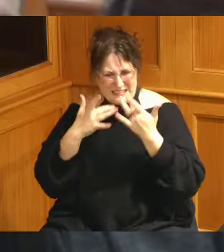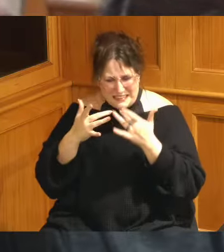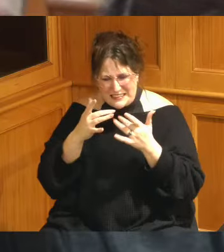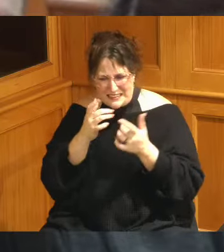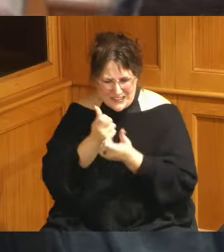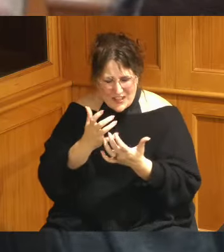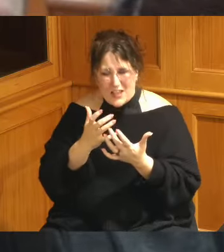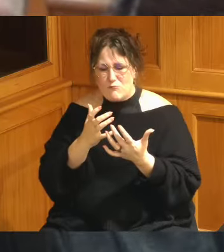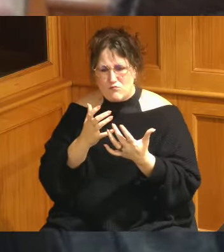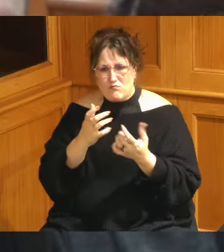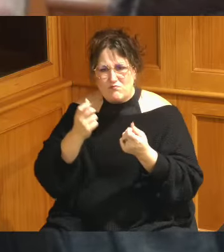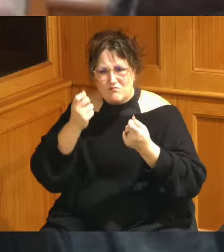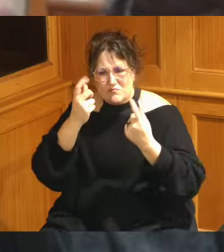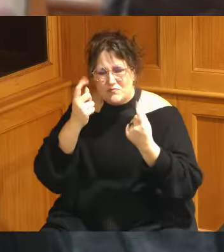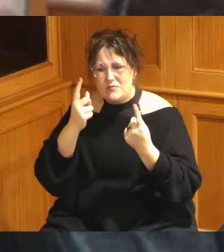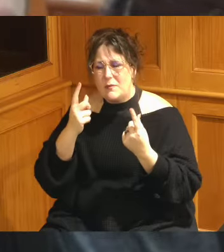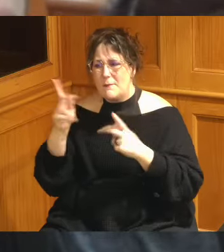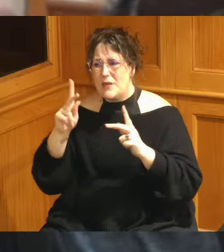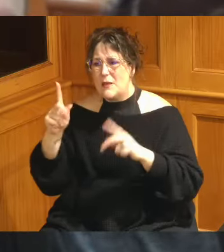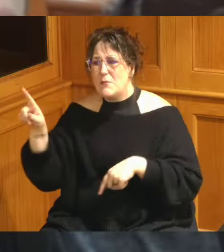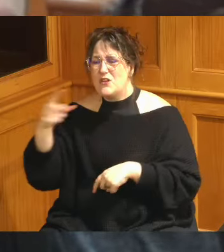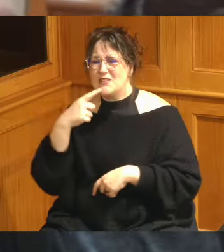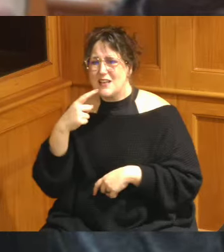you know, folks might say, "Well, Bishop, this ain't the church." Well, I want to step a little